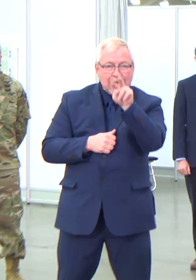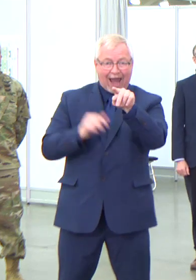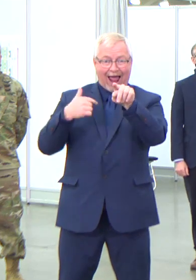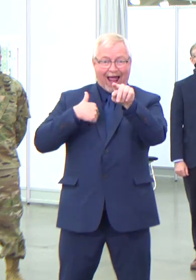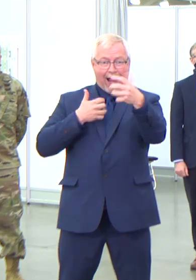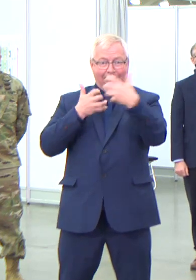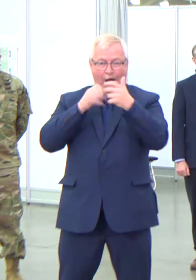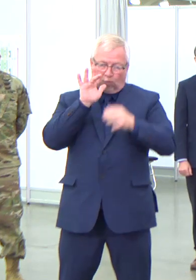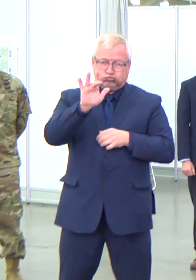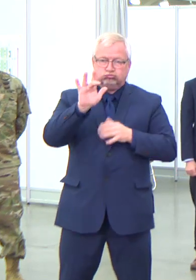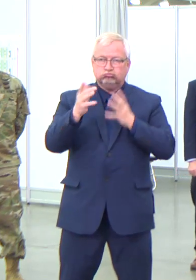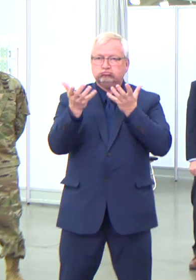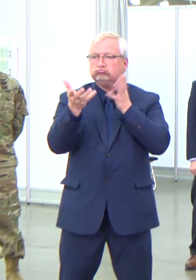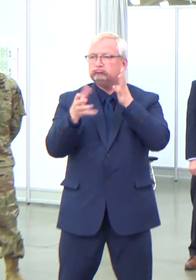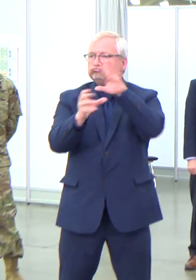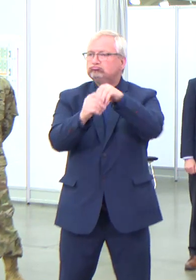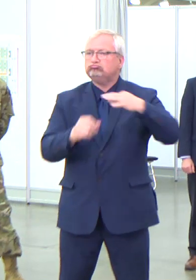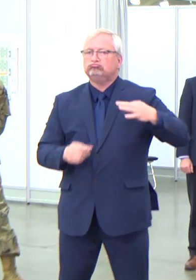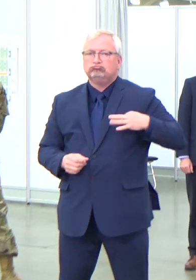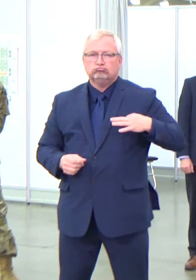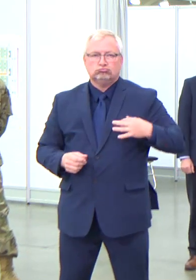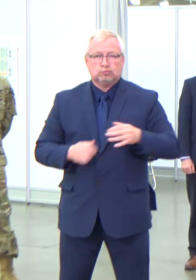since I declared a state of emergency have